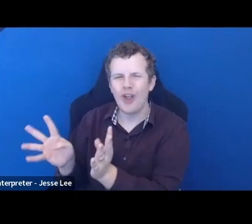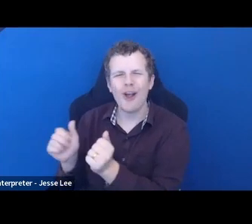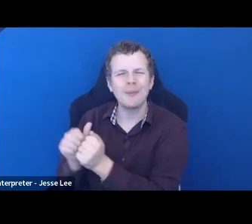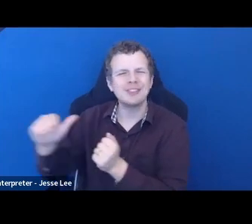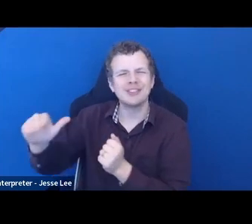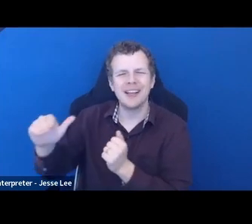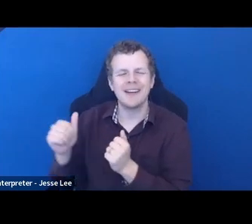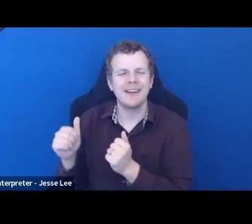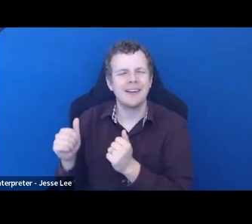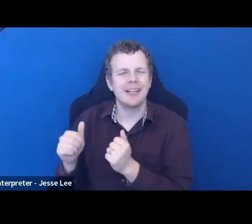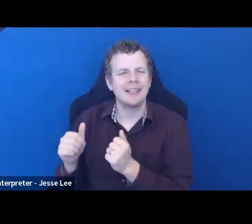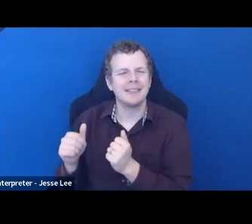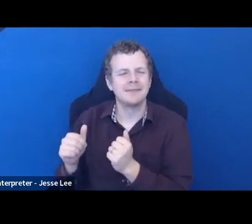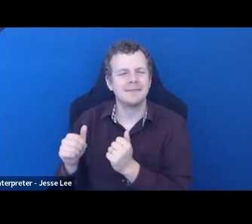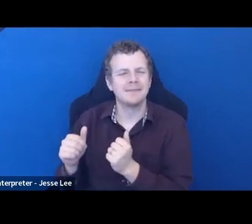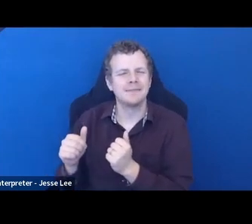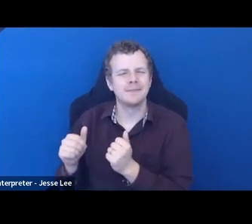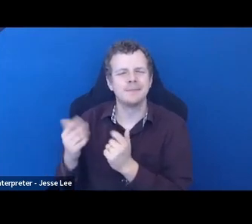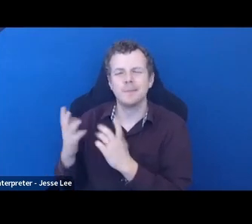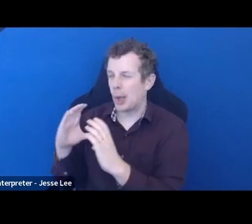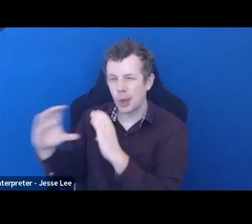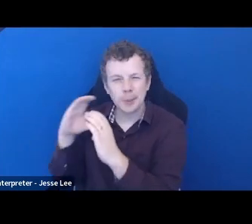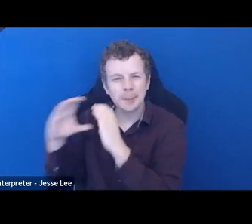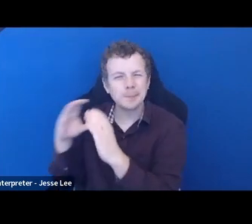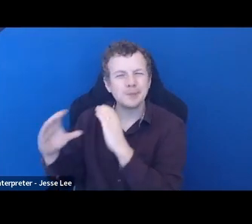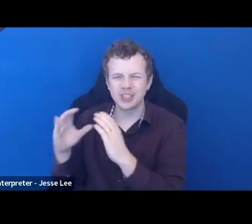It's the communication strategies are critical.